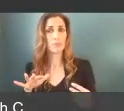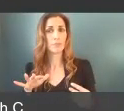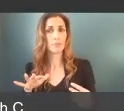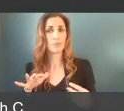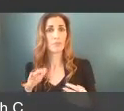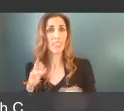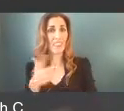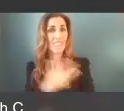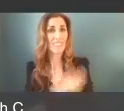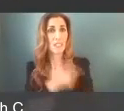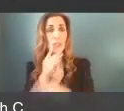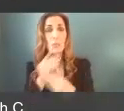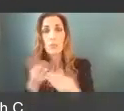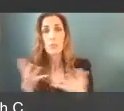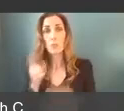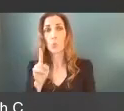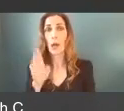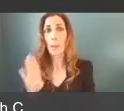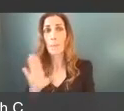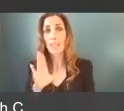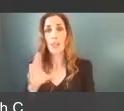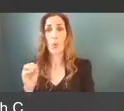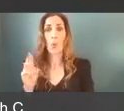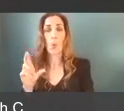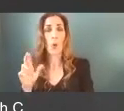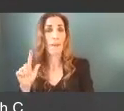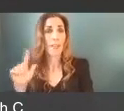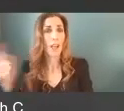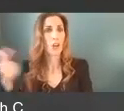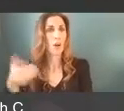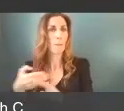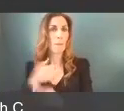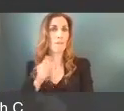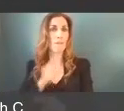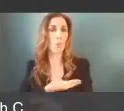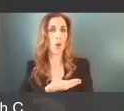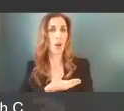and later categories before our region does and do you think that should be allowed to happen?